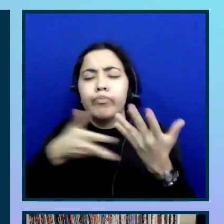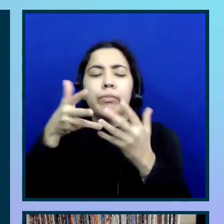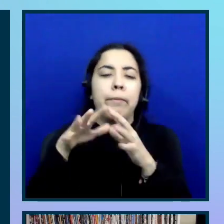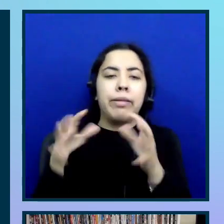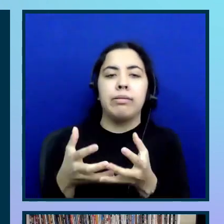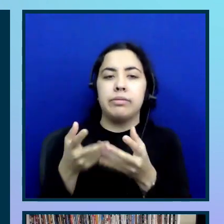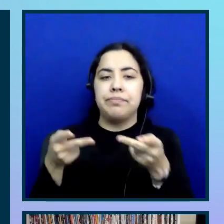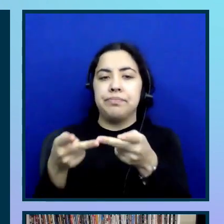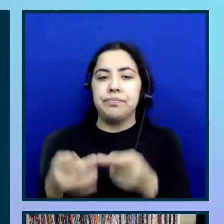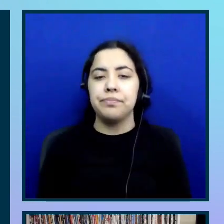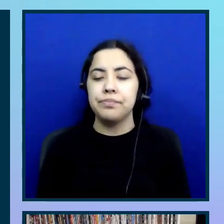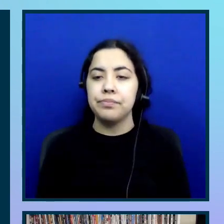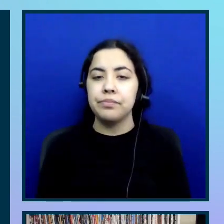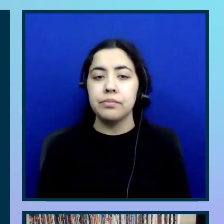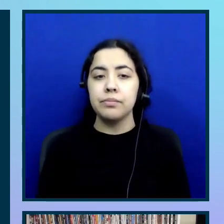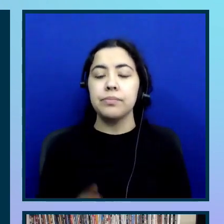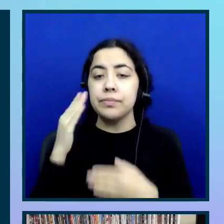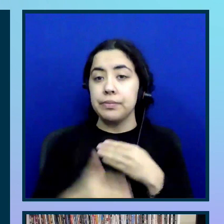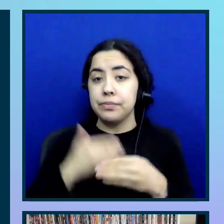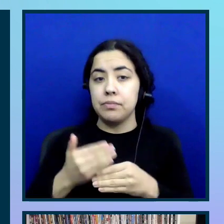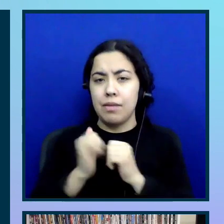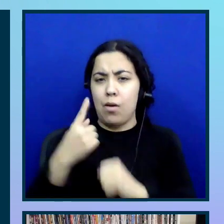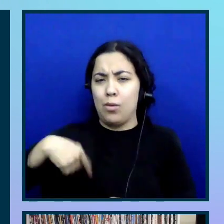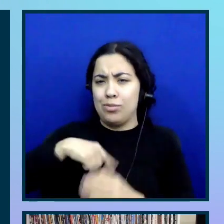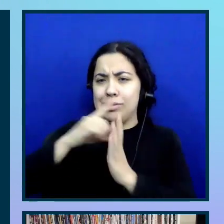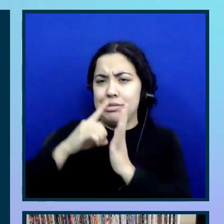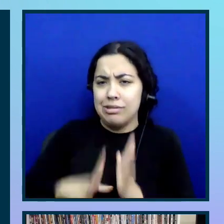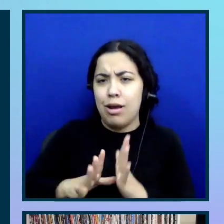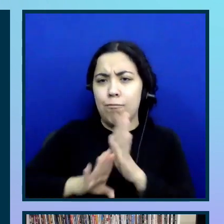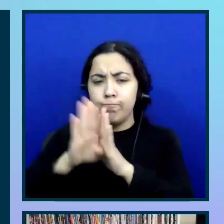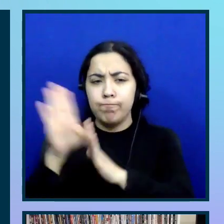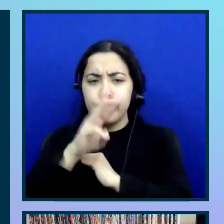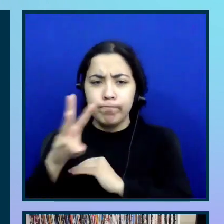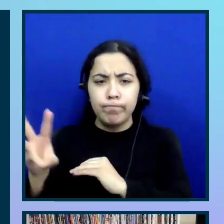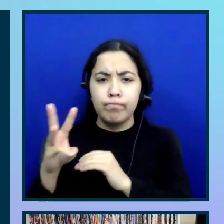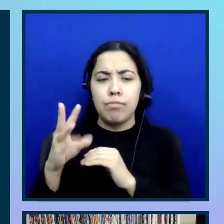So the next question is how do we as designers and developers of the web in native mobile apps,